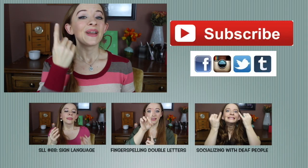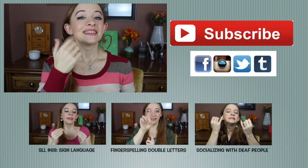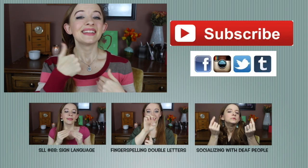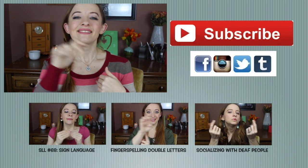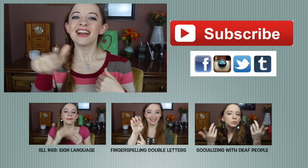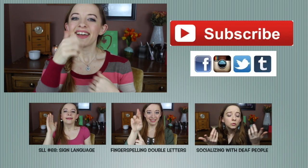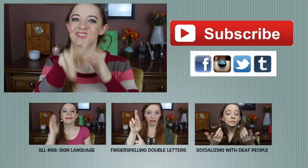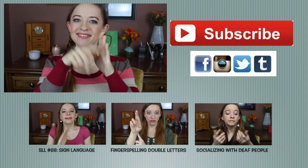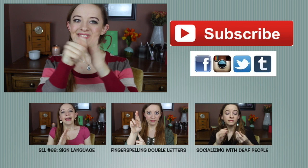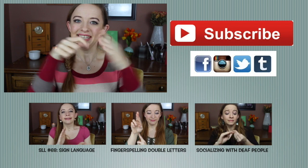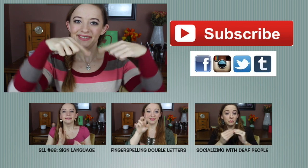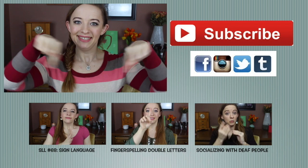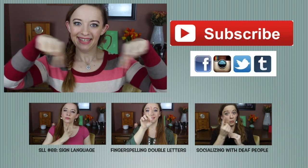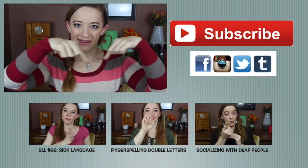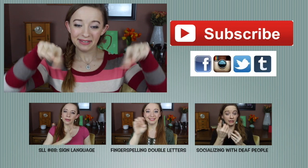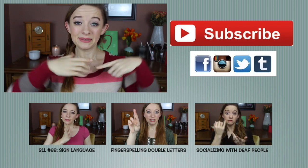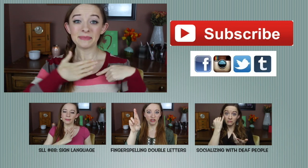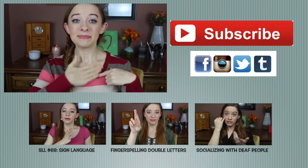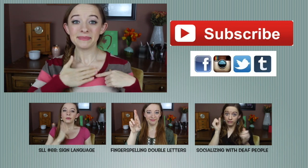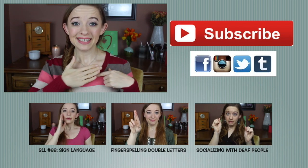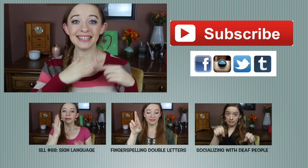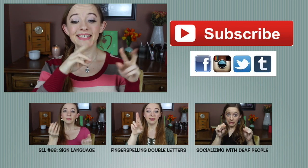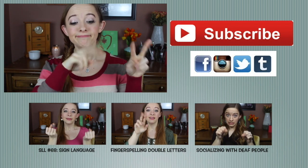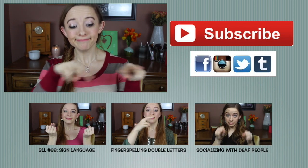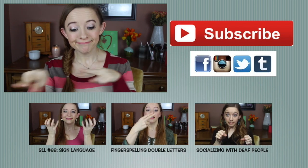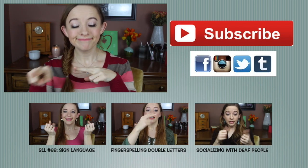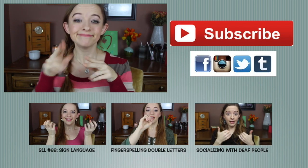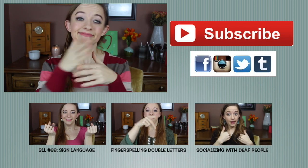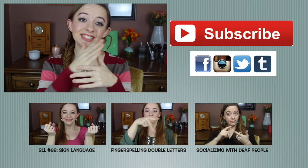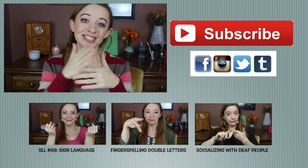Ok so as always I will have other videos down here so please check